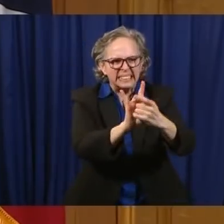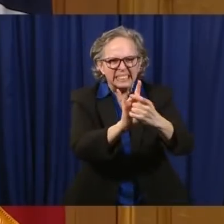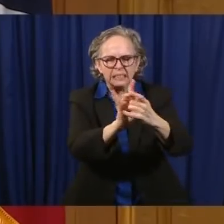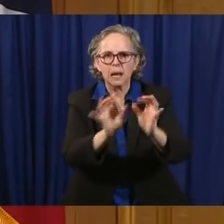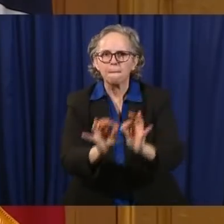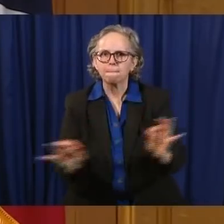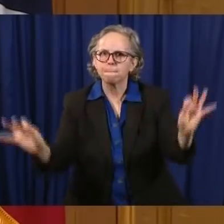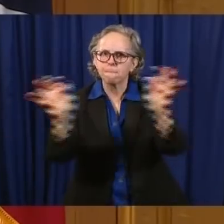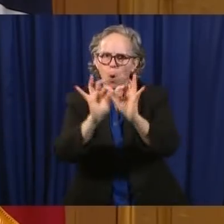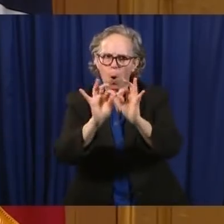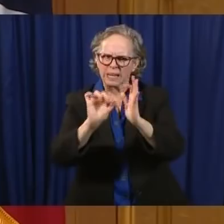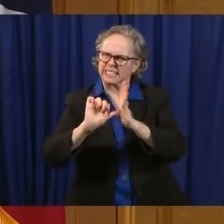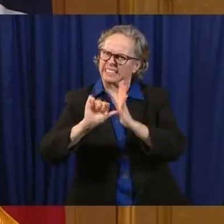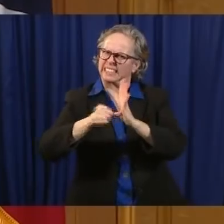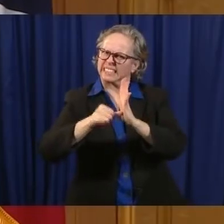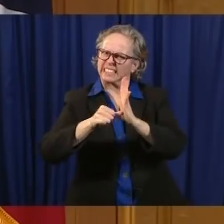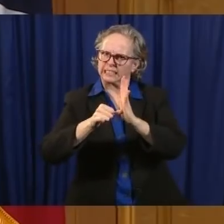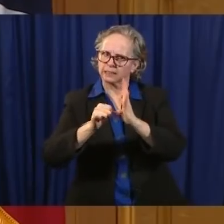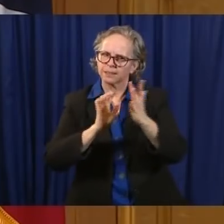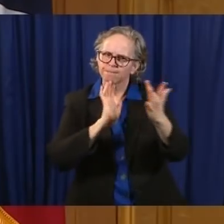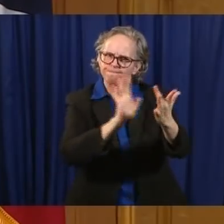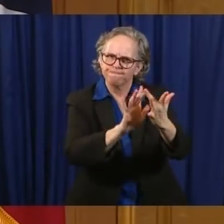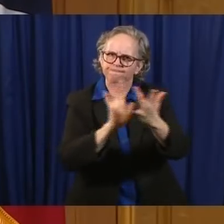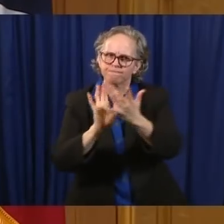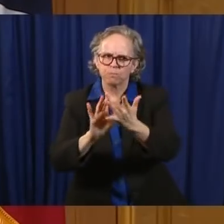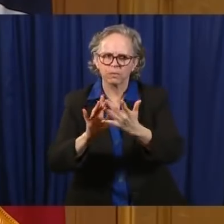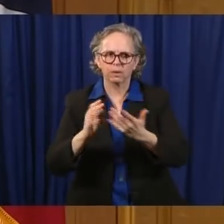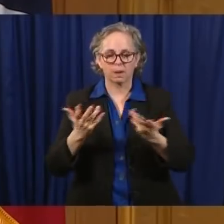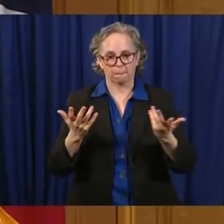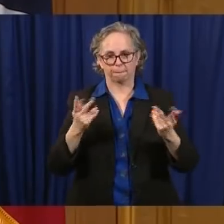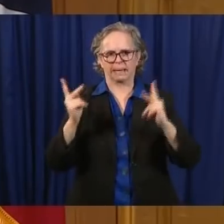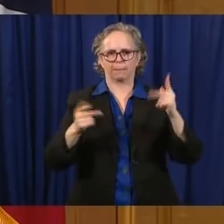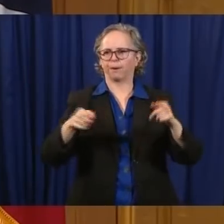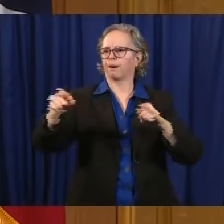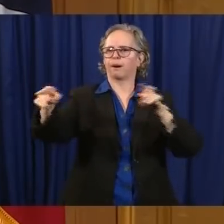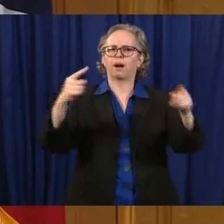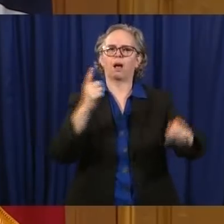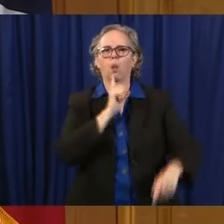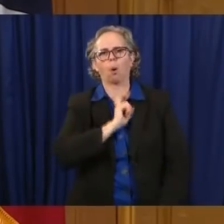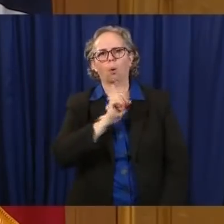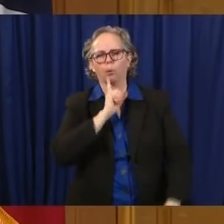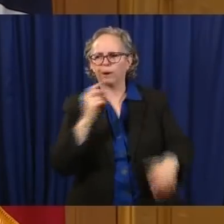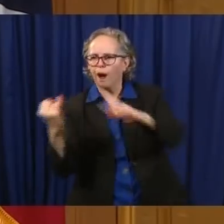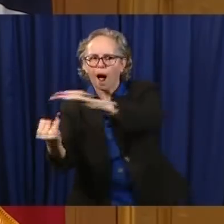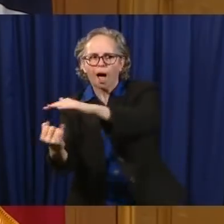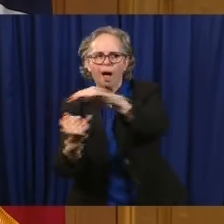TIME WHEN WE HAVE TO STAY HOME TO BE SAFE, REACHING OUT IS MORE IMPORTANT THAN EVER. BY ENCOURAGING PEOPLE TO REACH